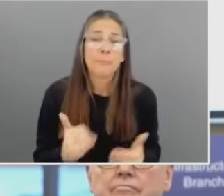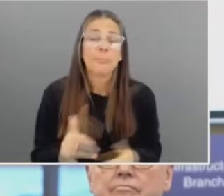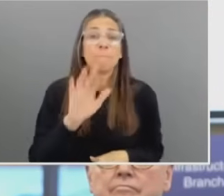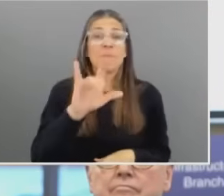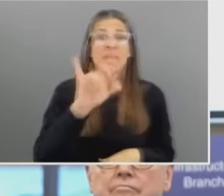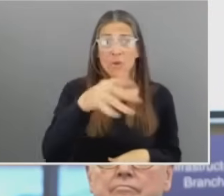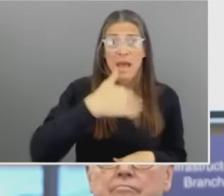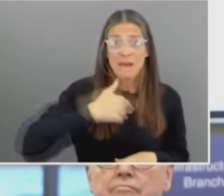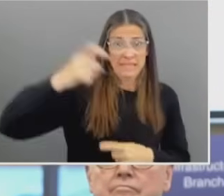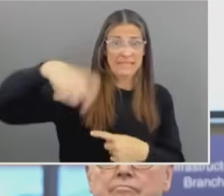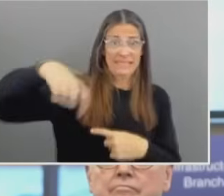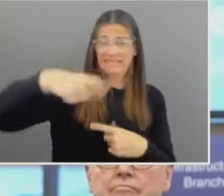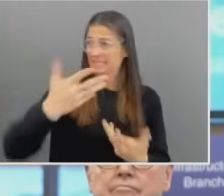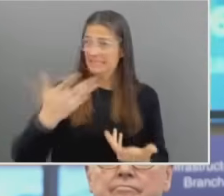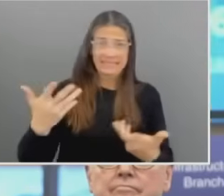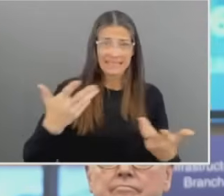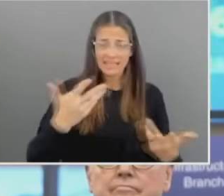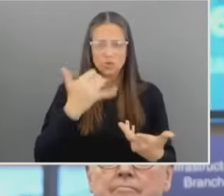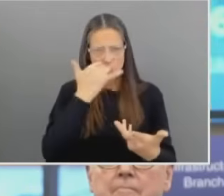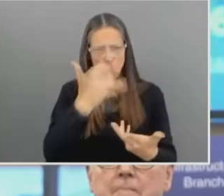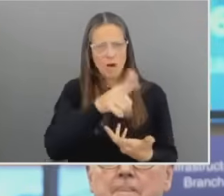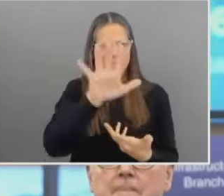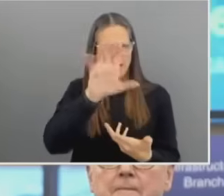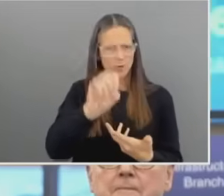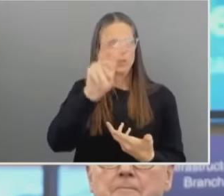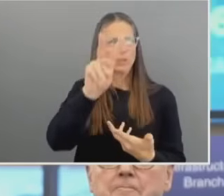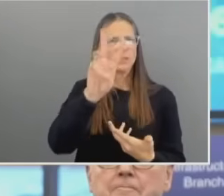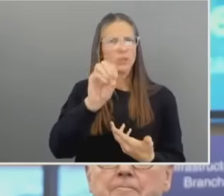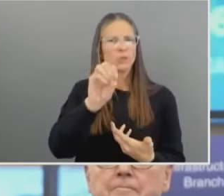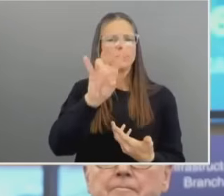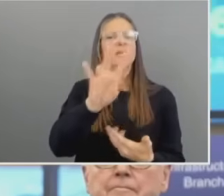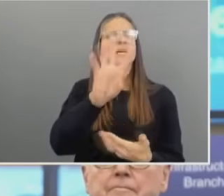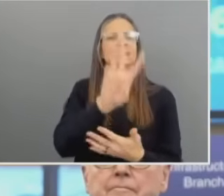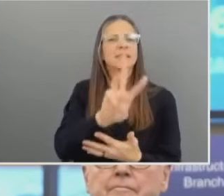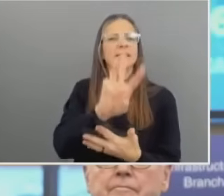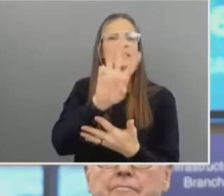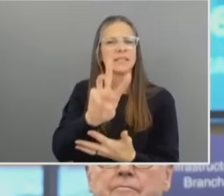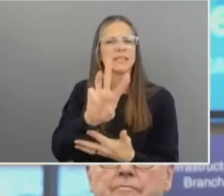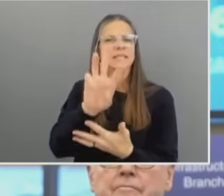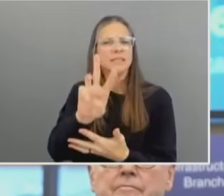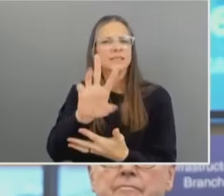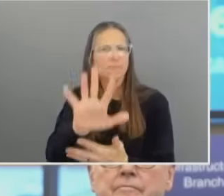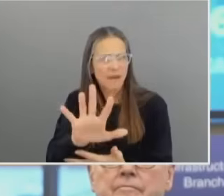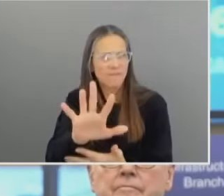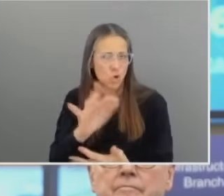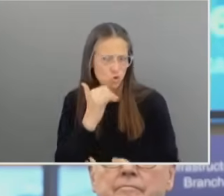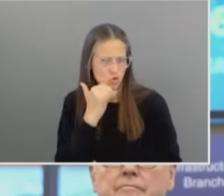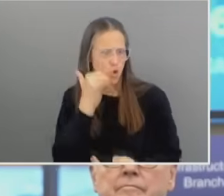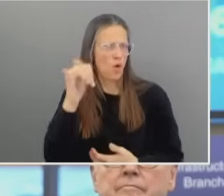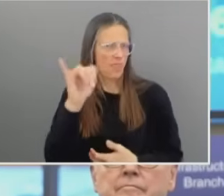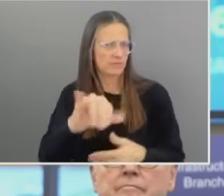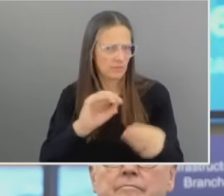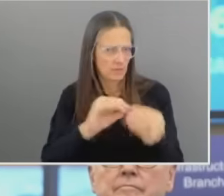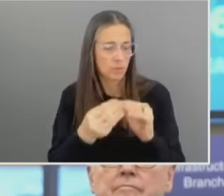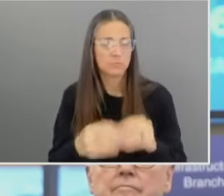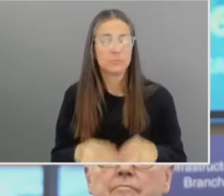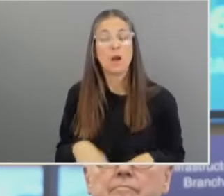WE JUST WANT THEM TO BE SAFE. ONCE AGAIN, UNMET NEEDS LINE (502) 607-6665.